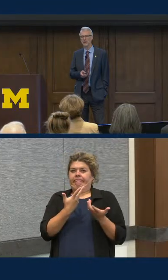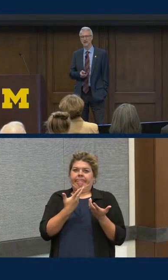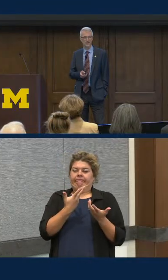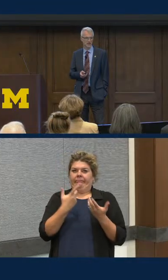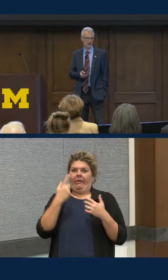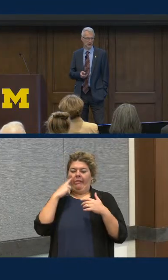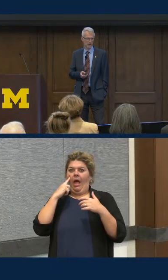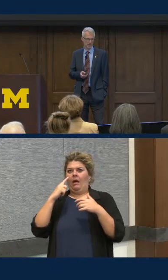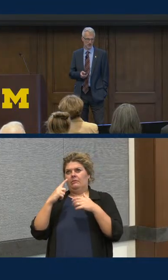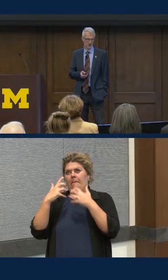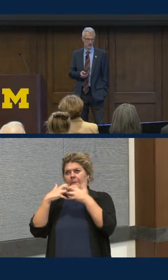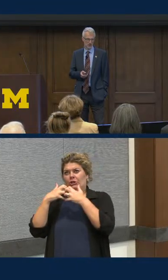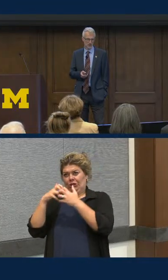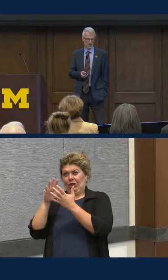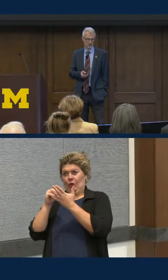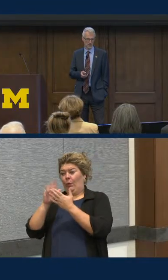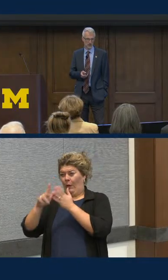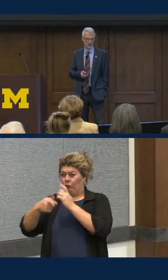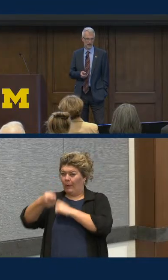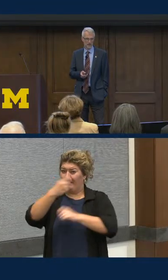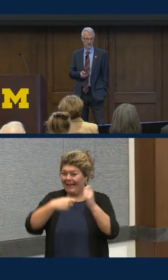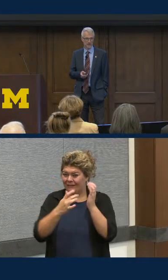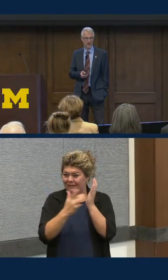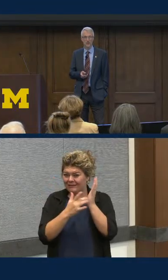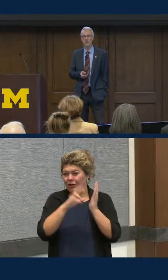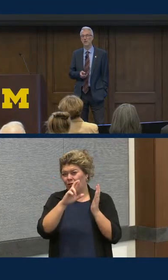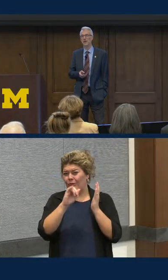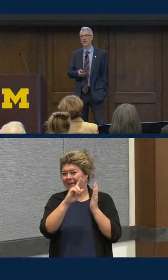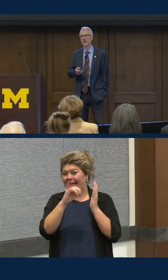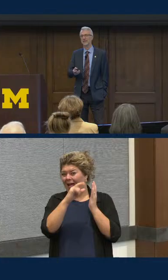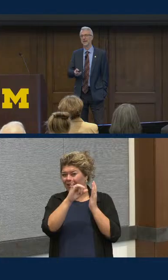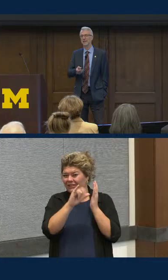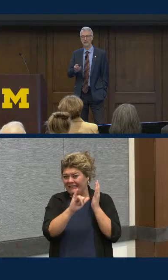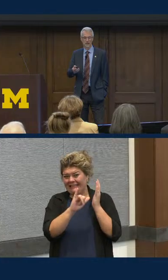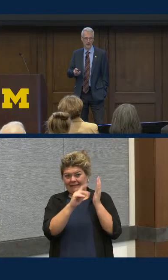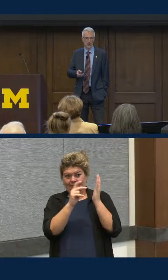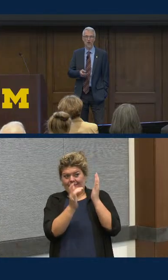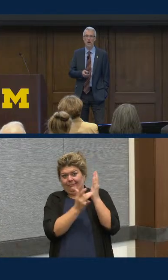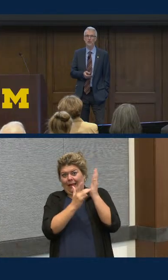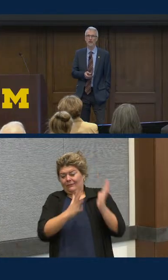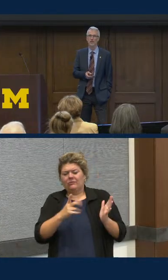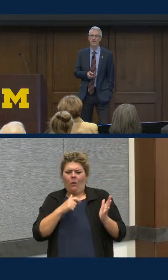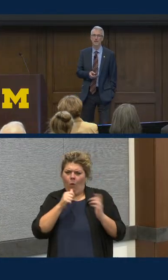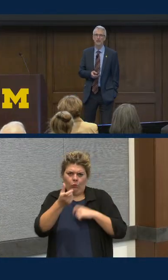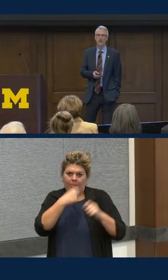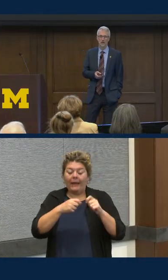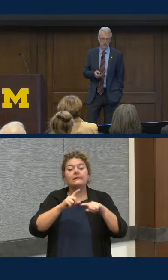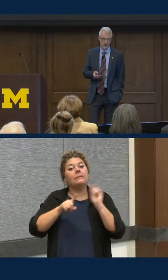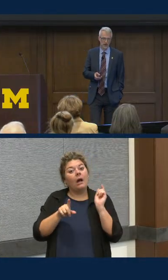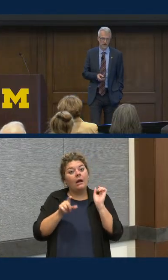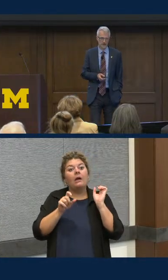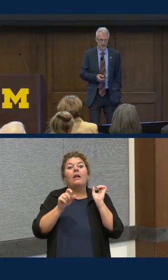techniques will replace radiologists any time soon, but I think it's likely they will